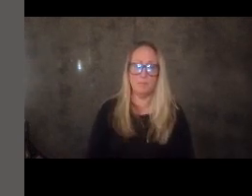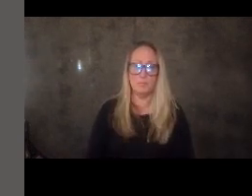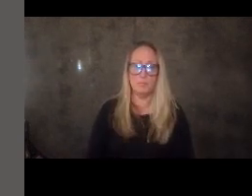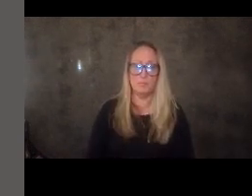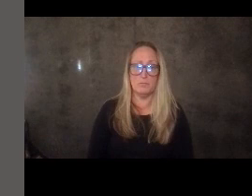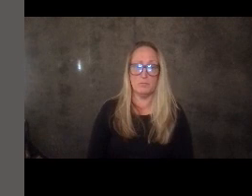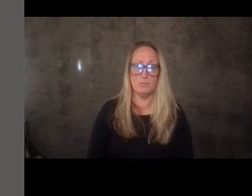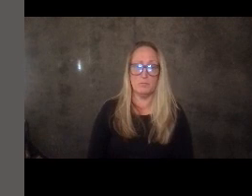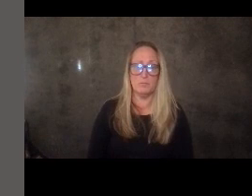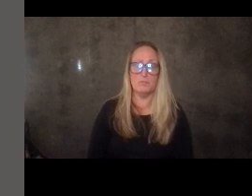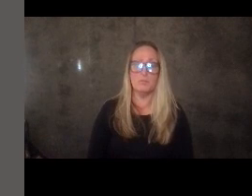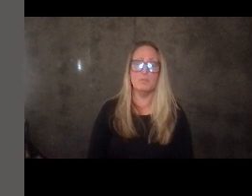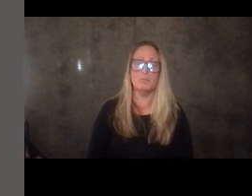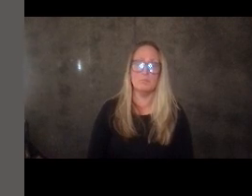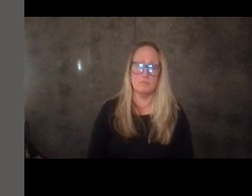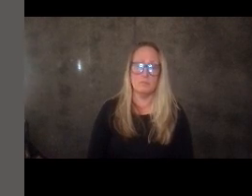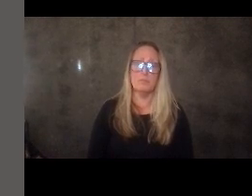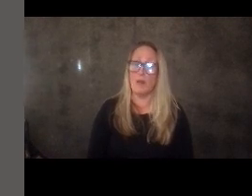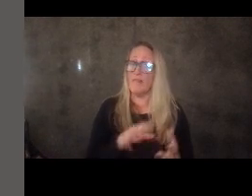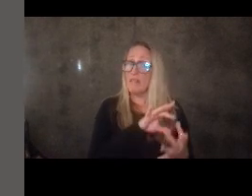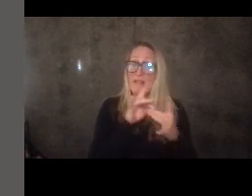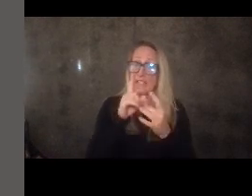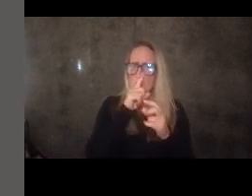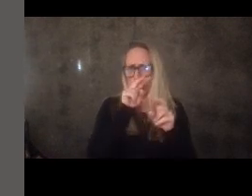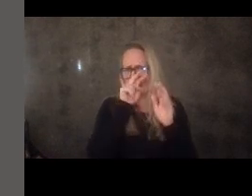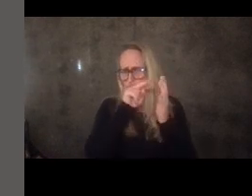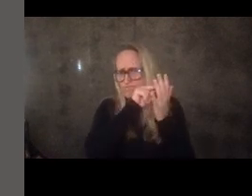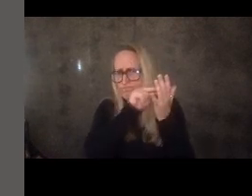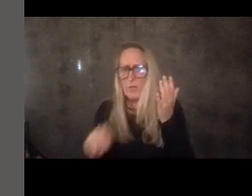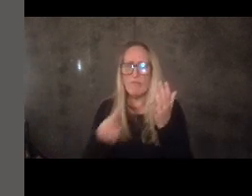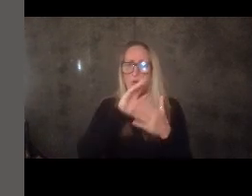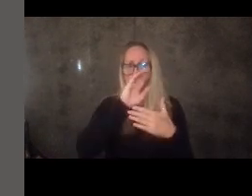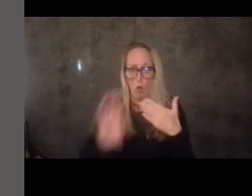It does have links though for you to check out shortcuts for all platforms, and I know that some someone actually mentioned